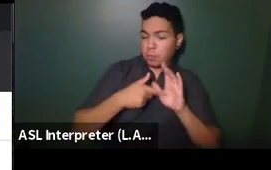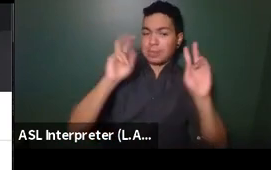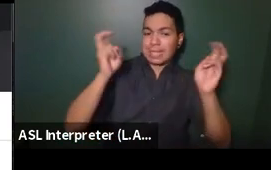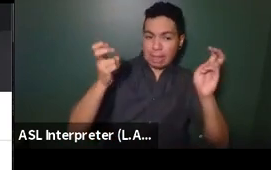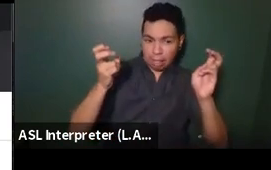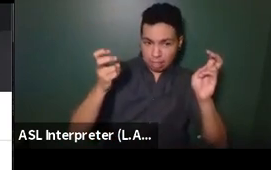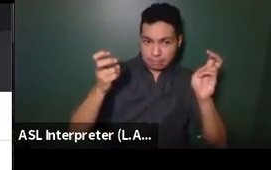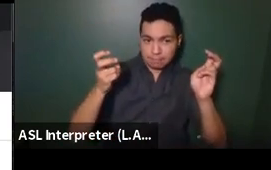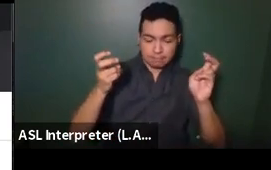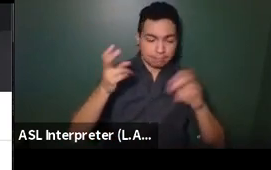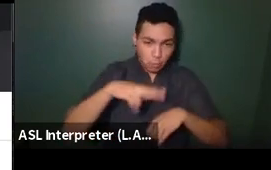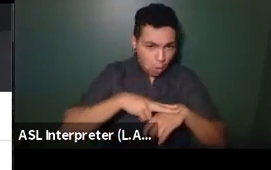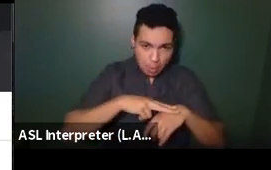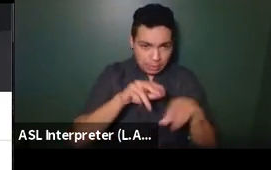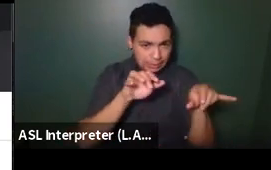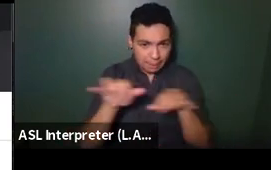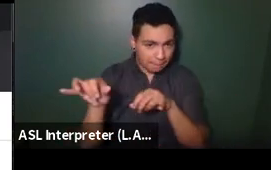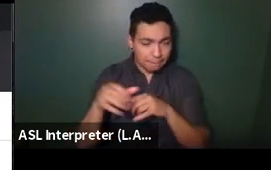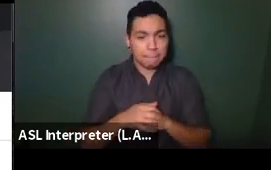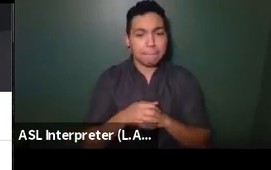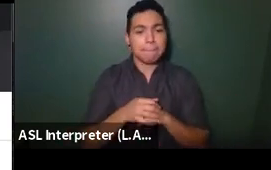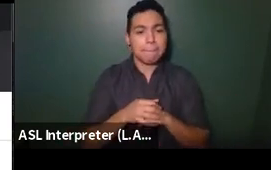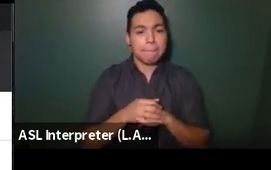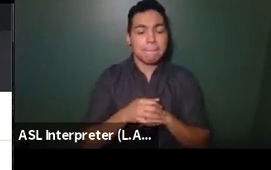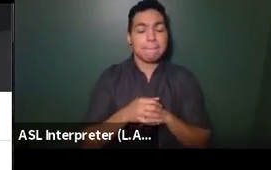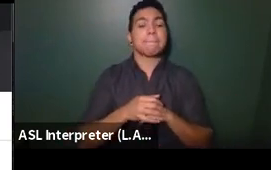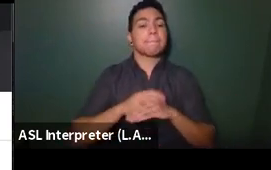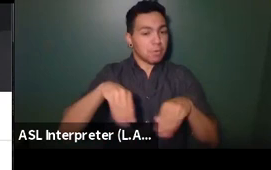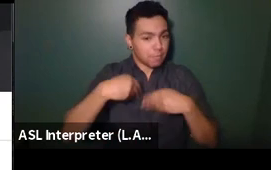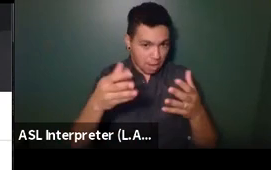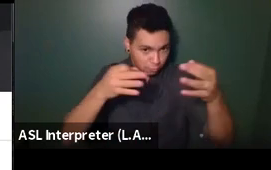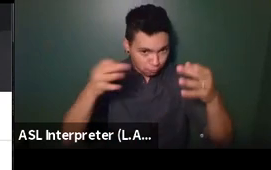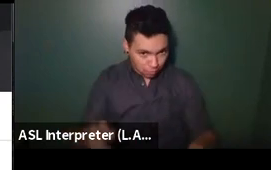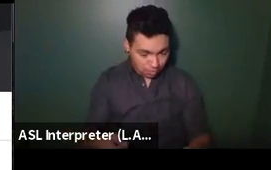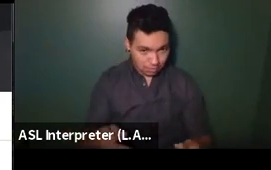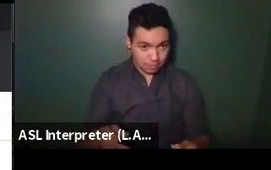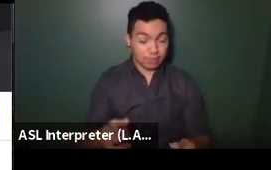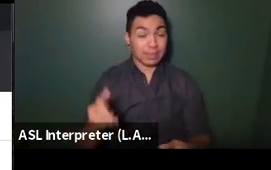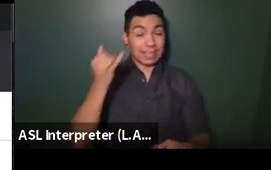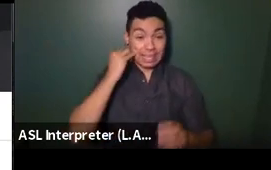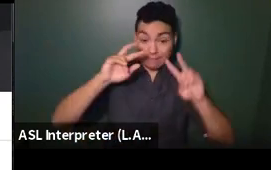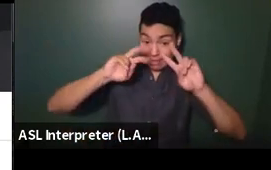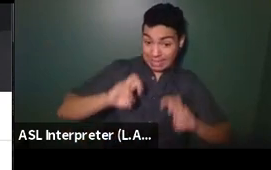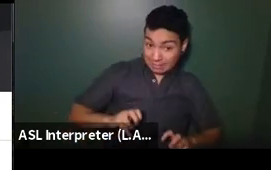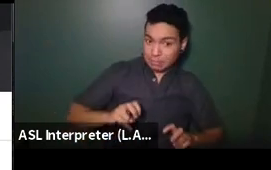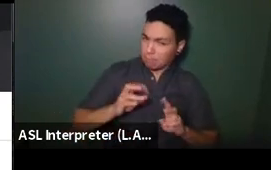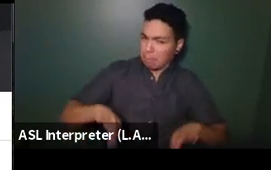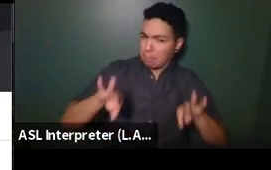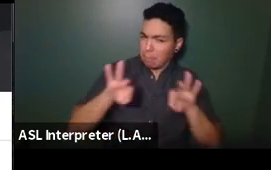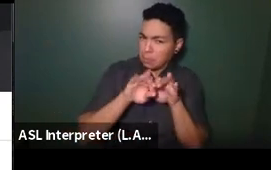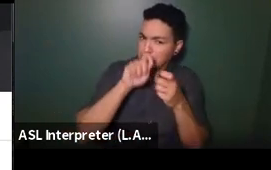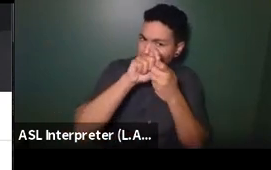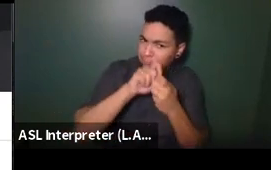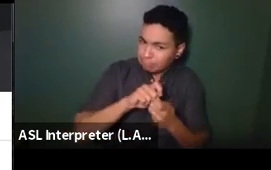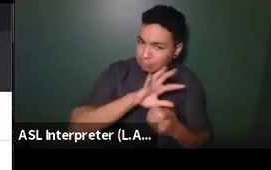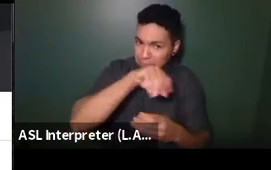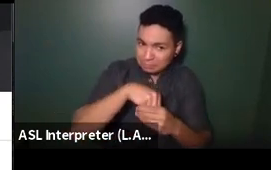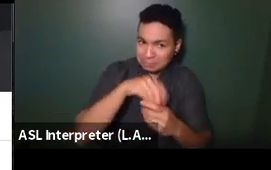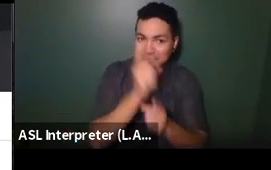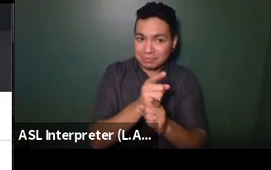Katherine Livick - ESD 112: Just like normal. I should give them some instructions, especially if it's an assessment, I should probably be pretty specific. Right? Not like that, something better.